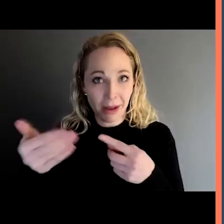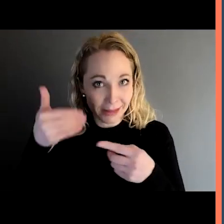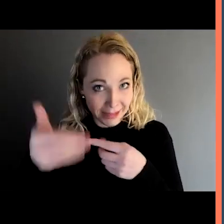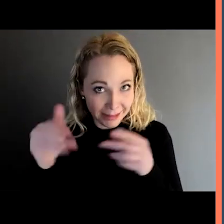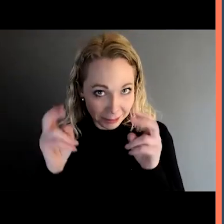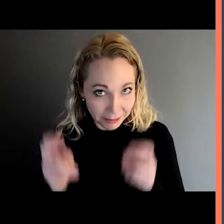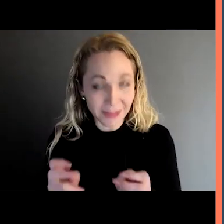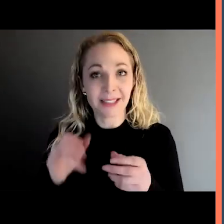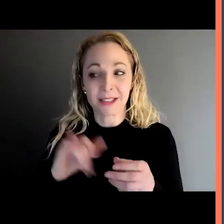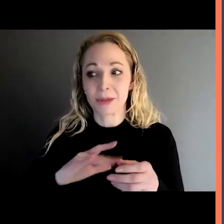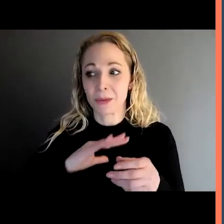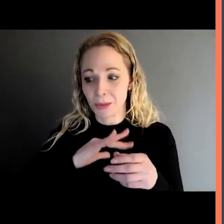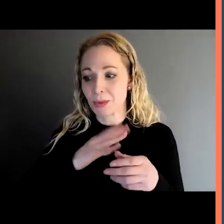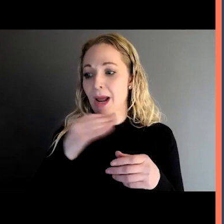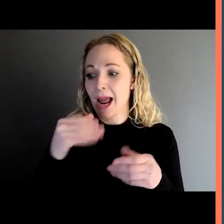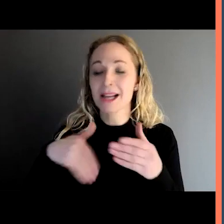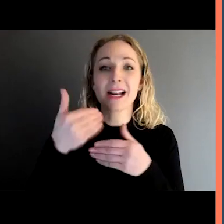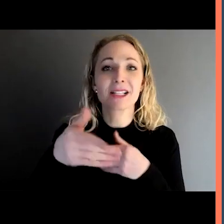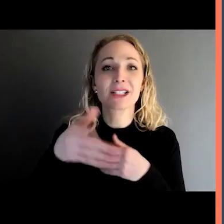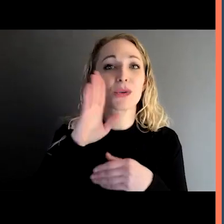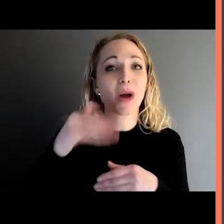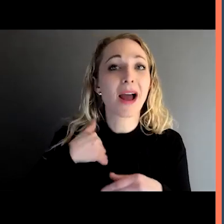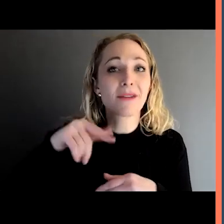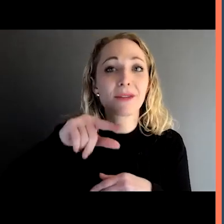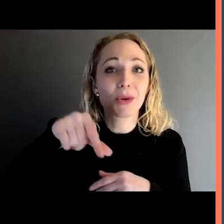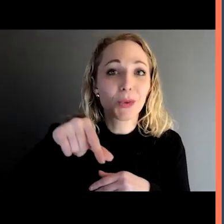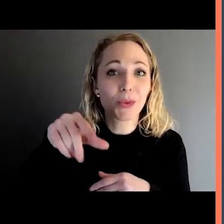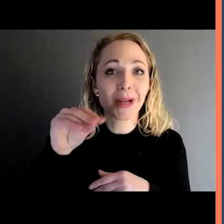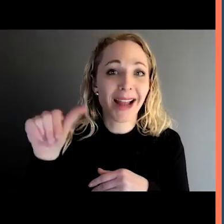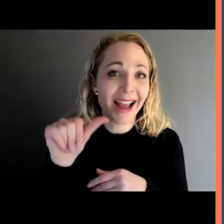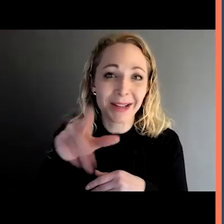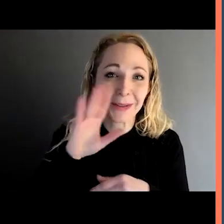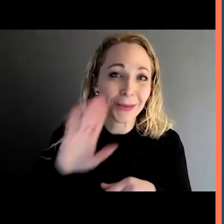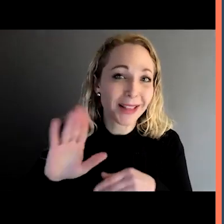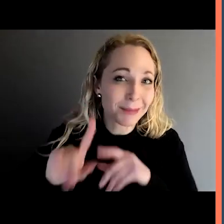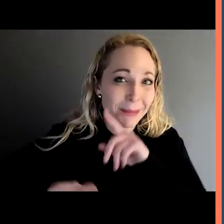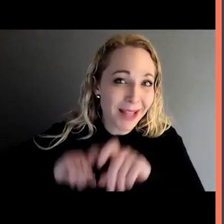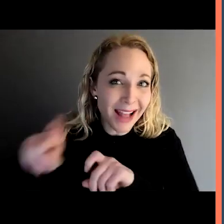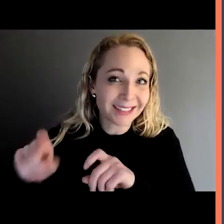WHATEVER THE HECK YOU WANT TO ASK THEM. ENOUGH ABOUT ME.